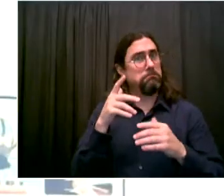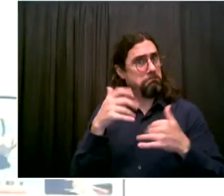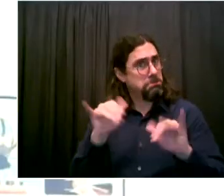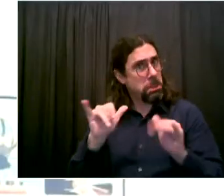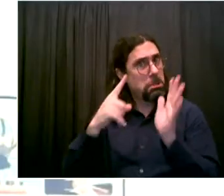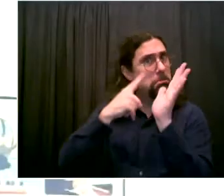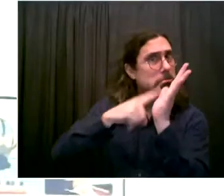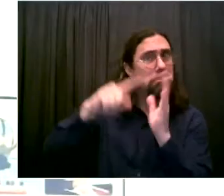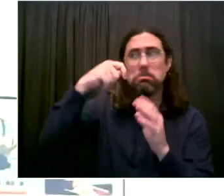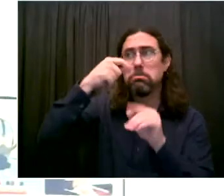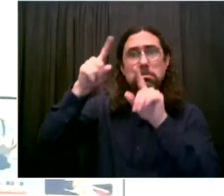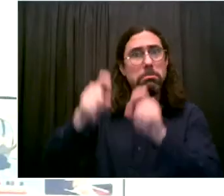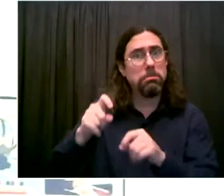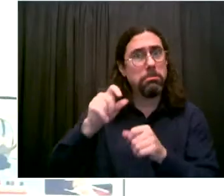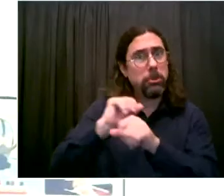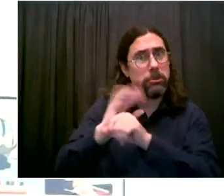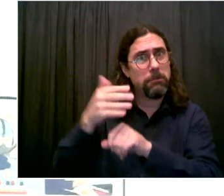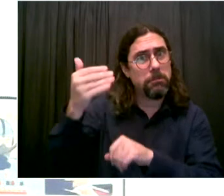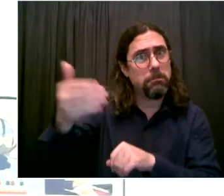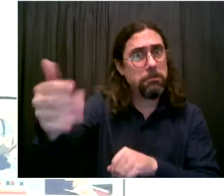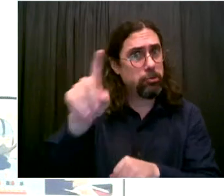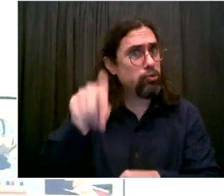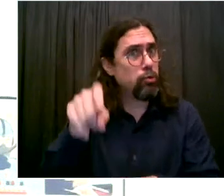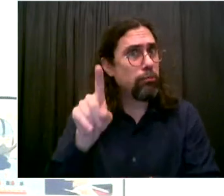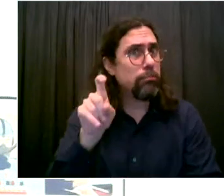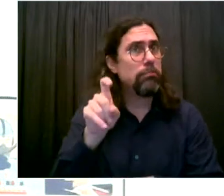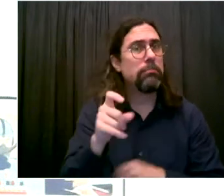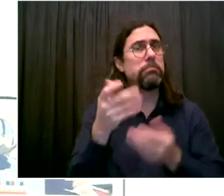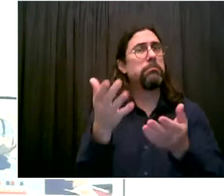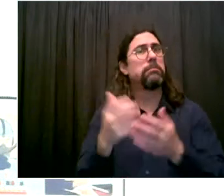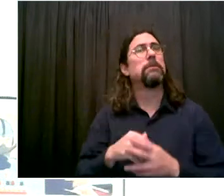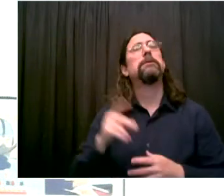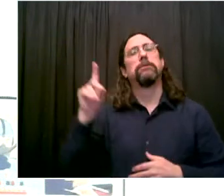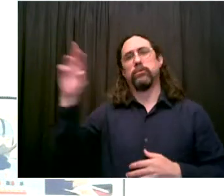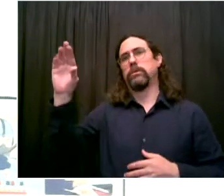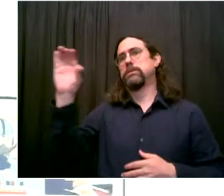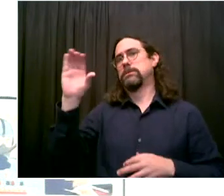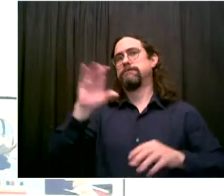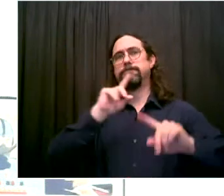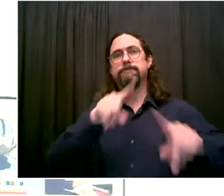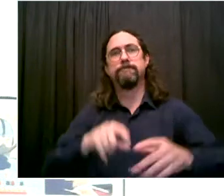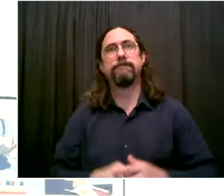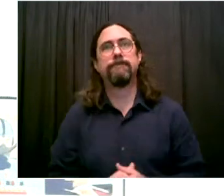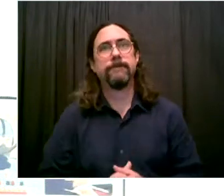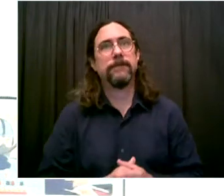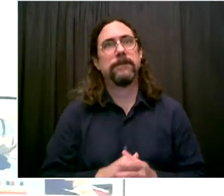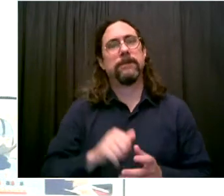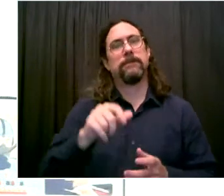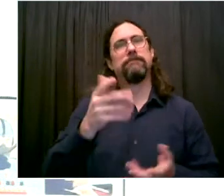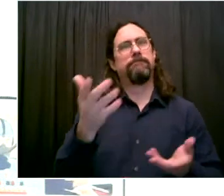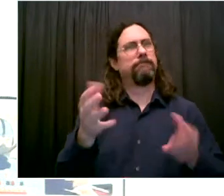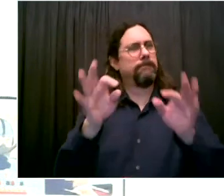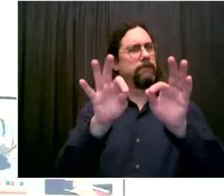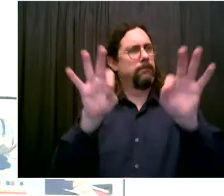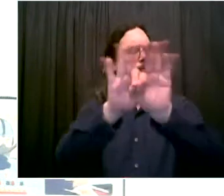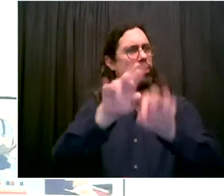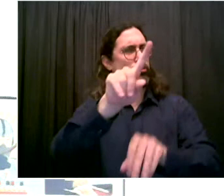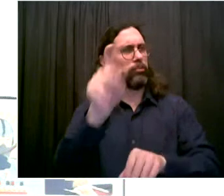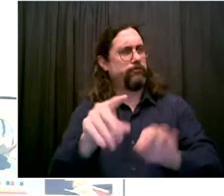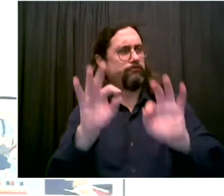AND THEN DR. VARMA.